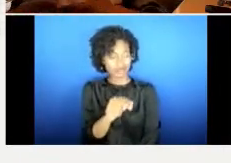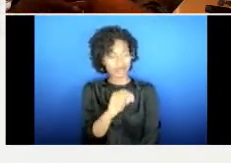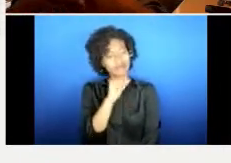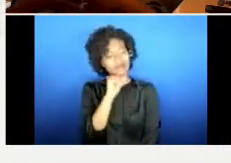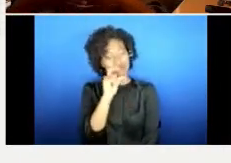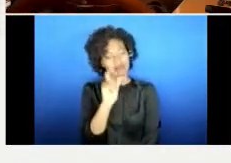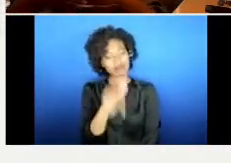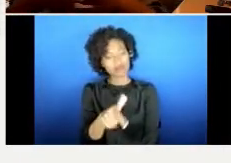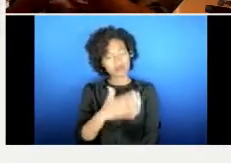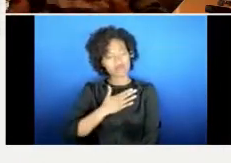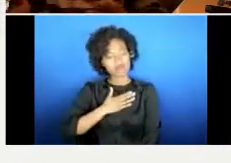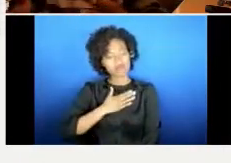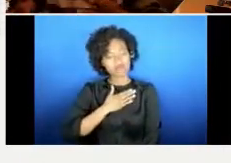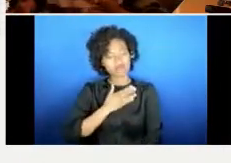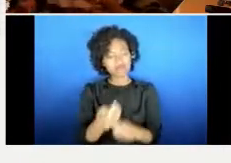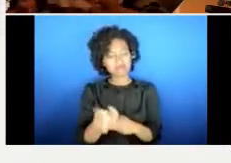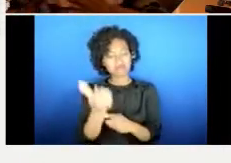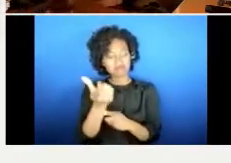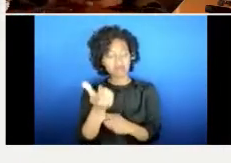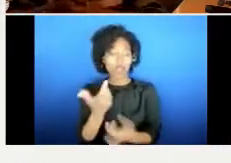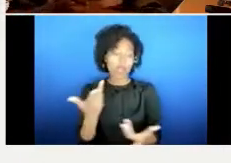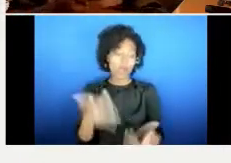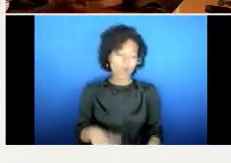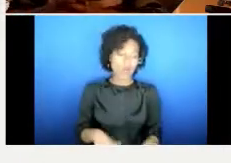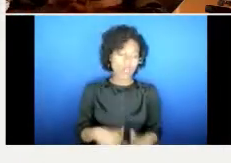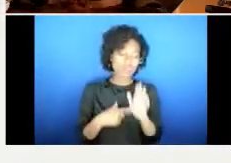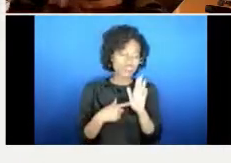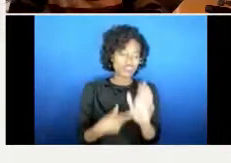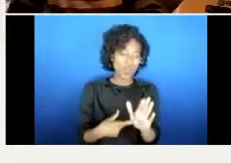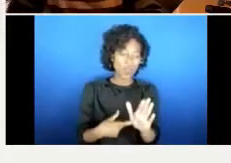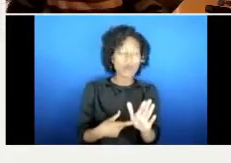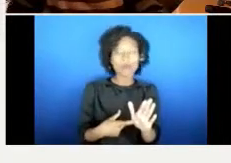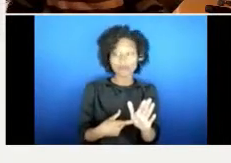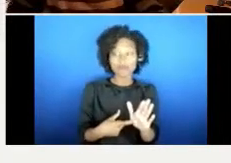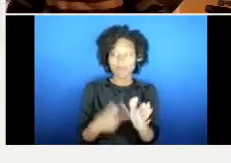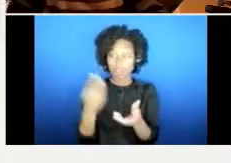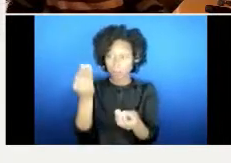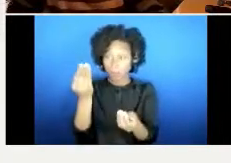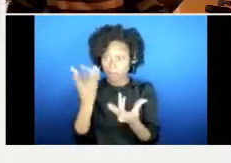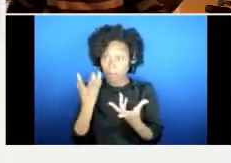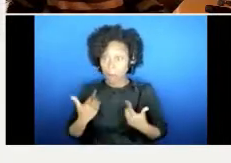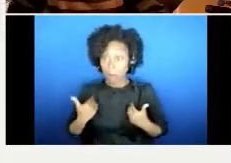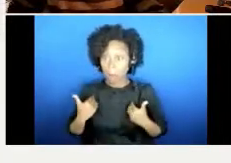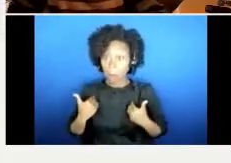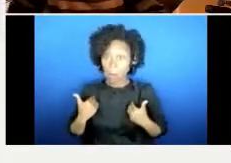or you do not want to show any of those menus, please let us know and we will disable them